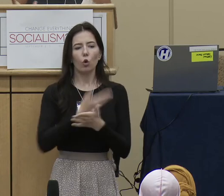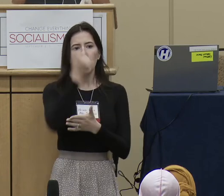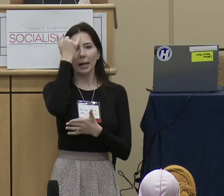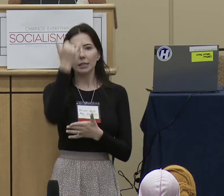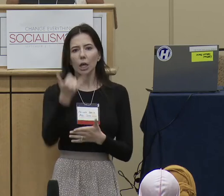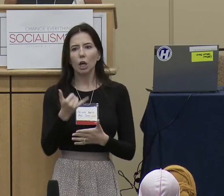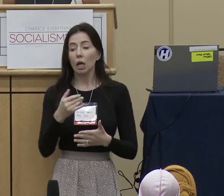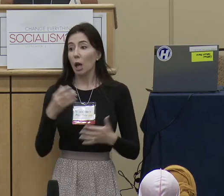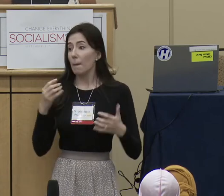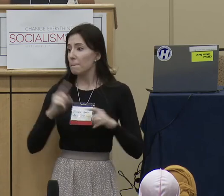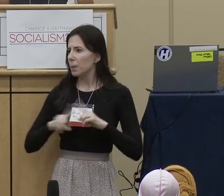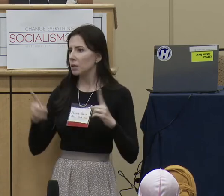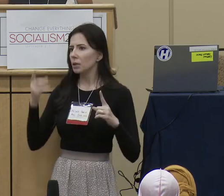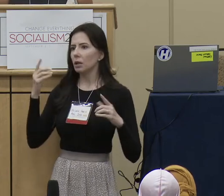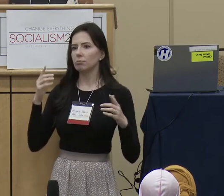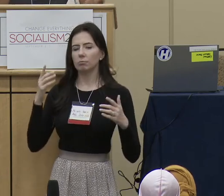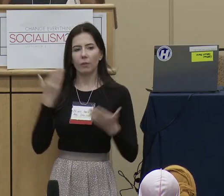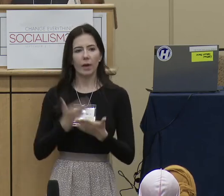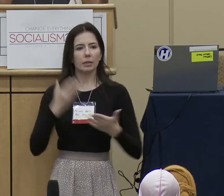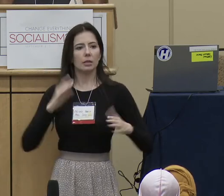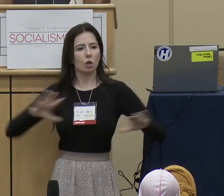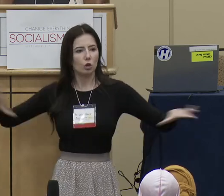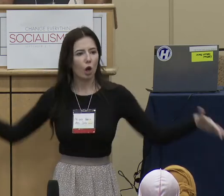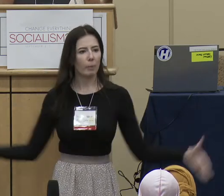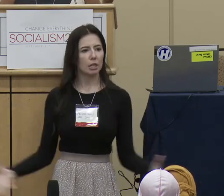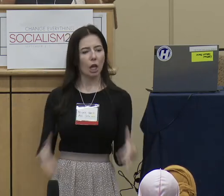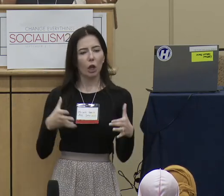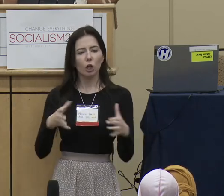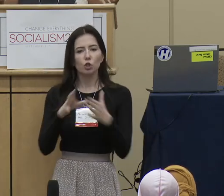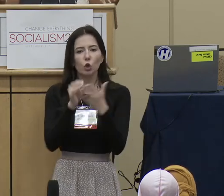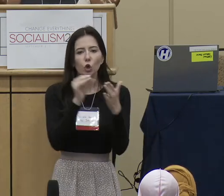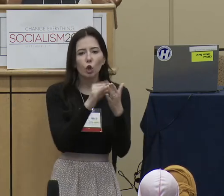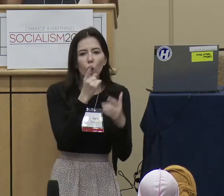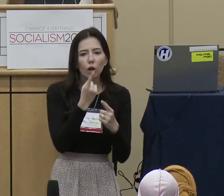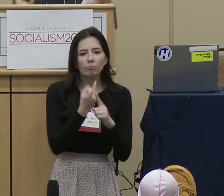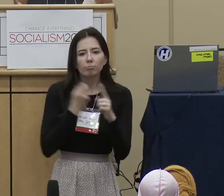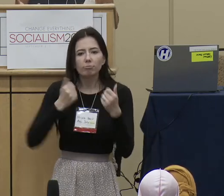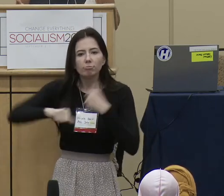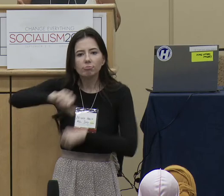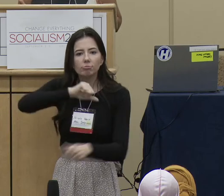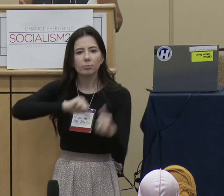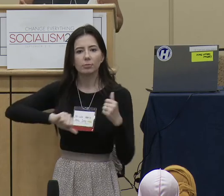idea of change your mind because you're a part of a group of people and you can all think better and clearer